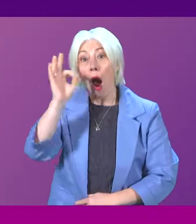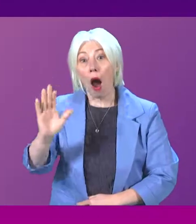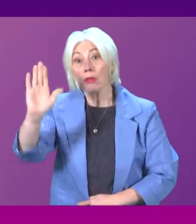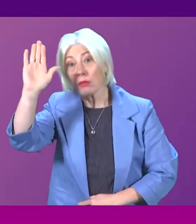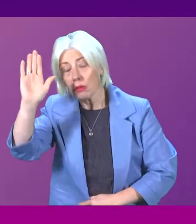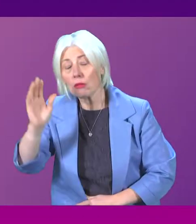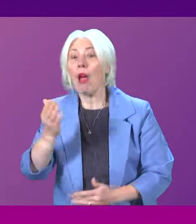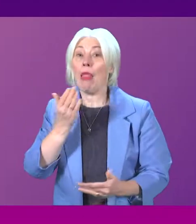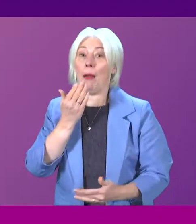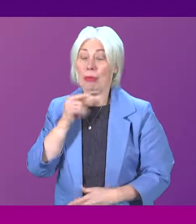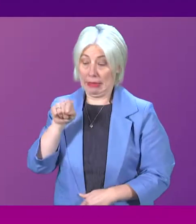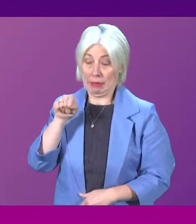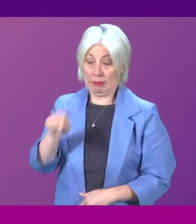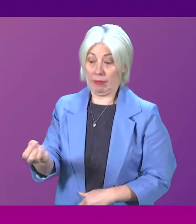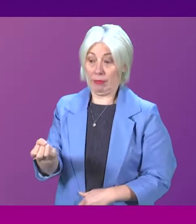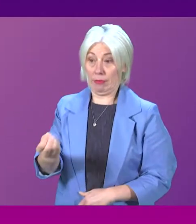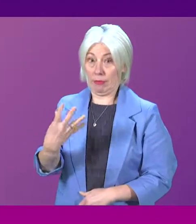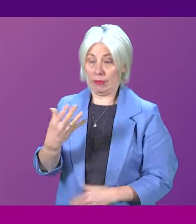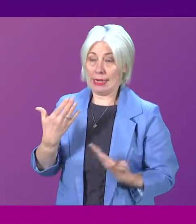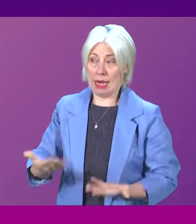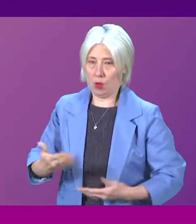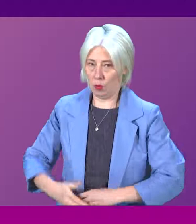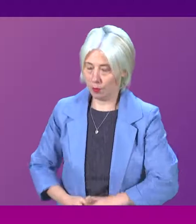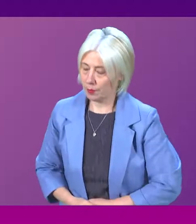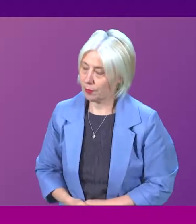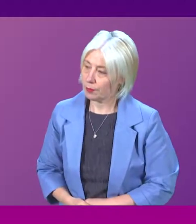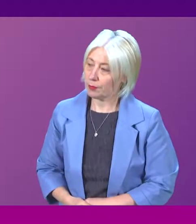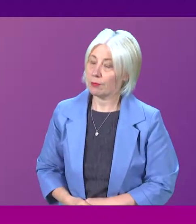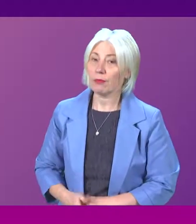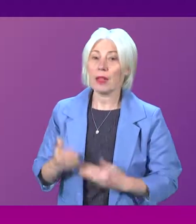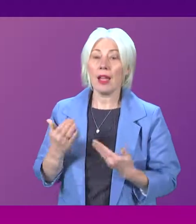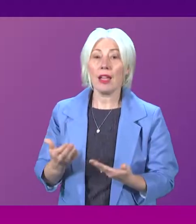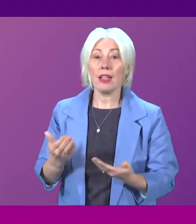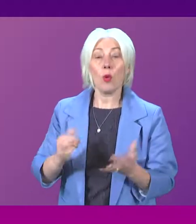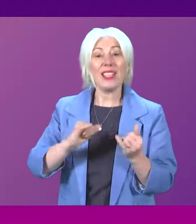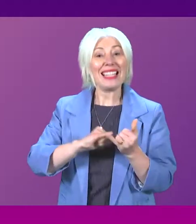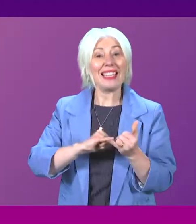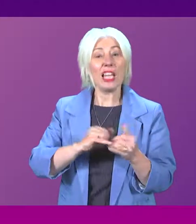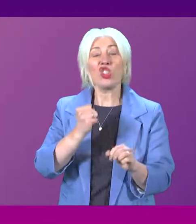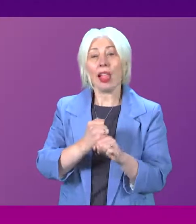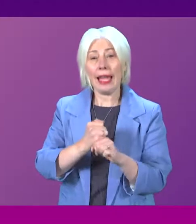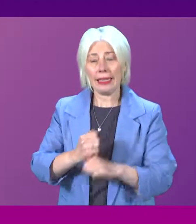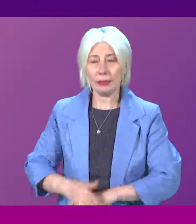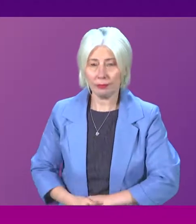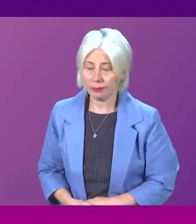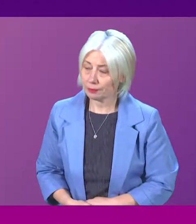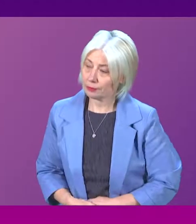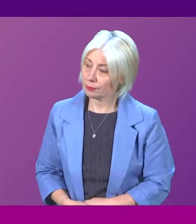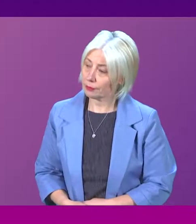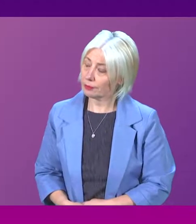so, were to press their request-to-speak buttons now or as soon as possible.